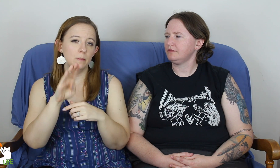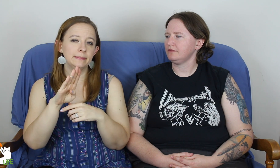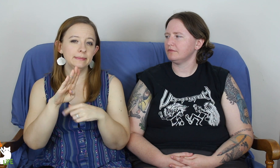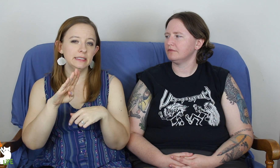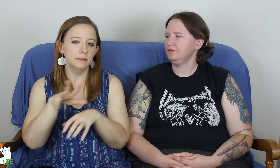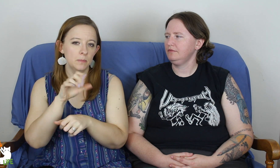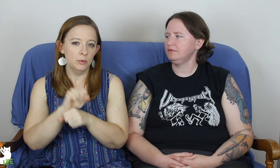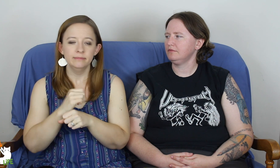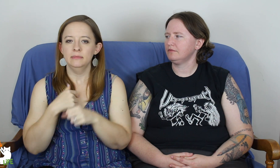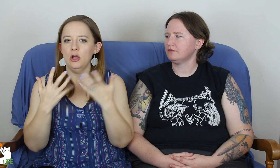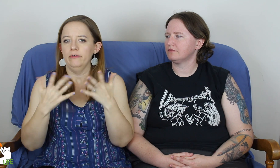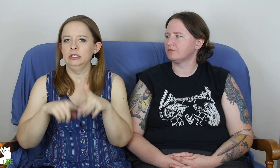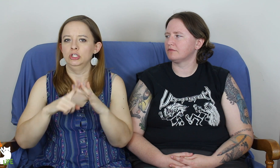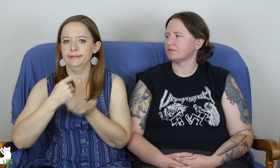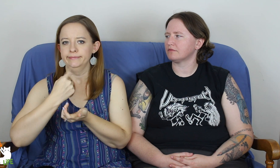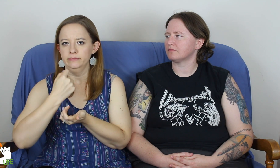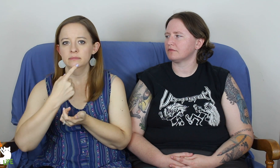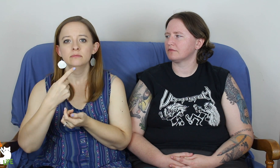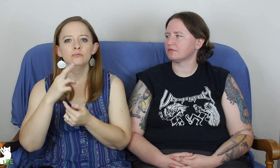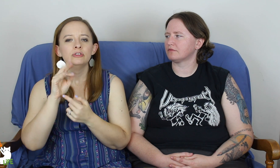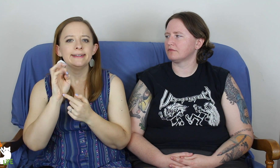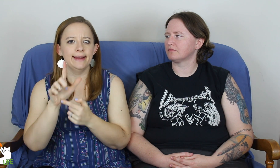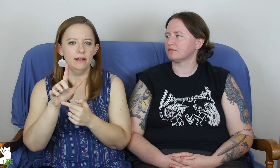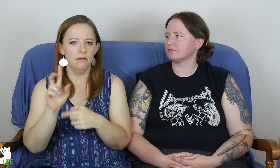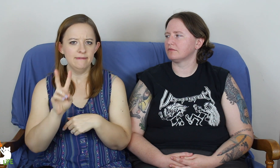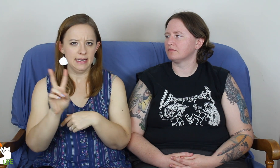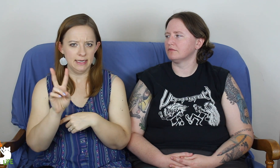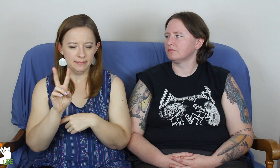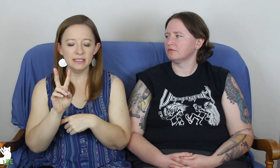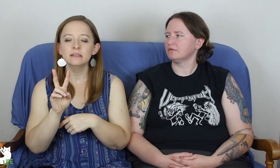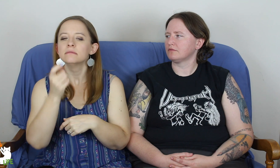before the OB appointment, is taking my prenatal vitamins.